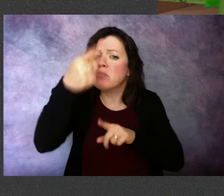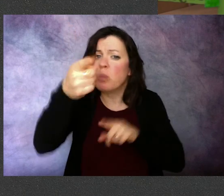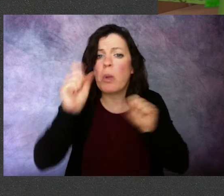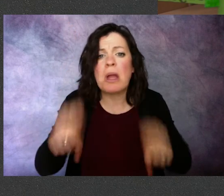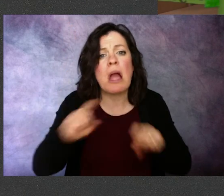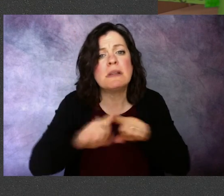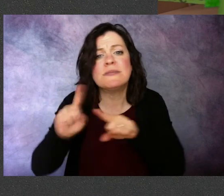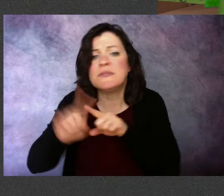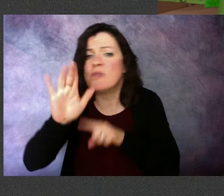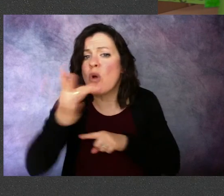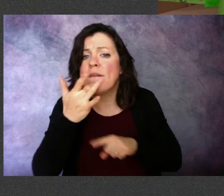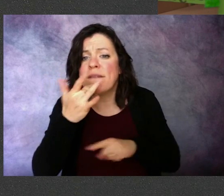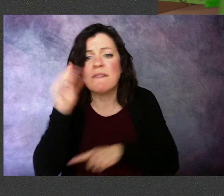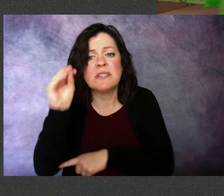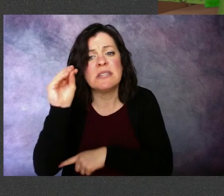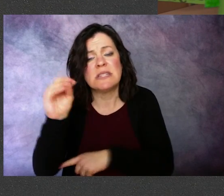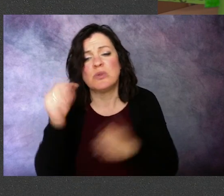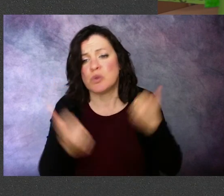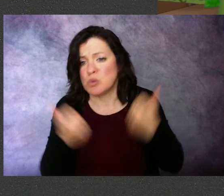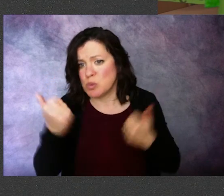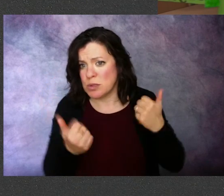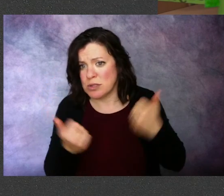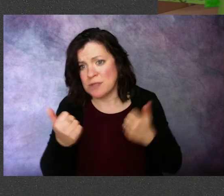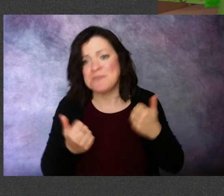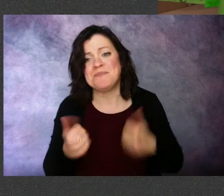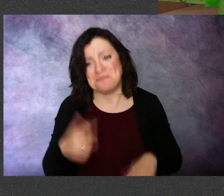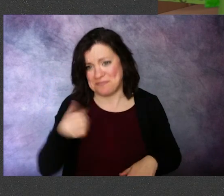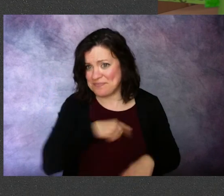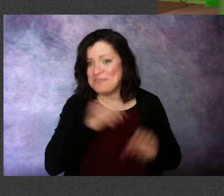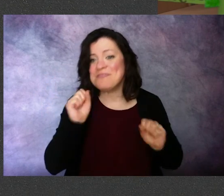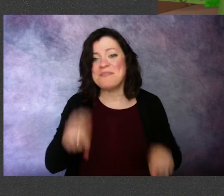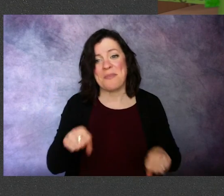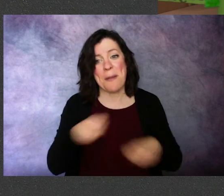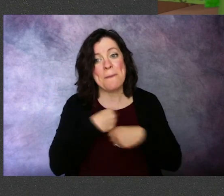and play around with different types of things. Like maybe you'd have a tri,